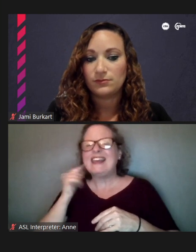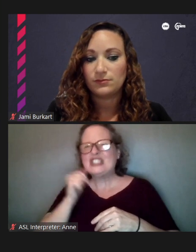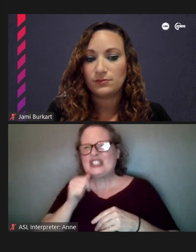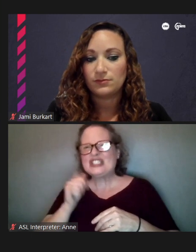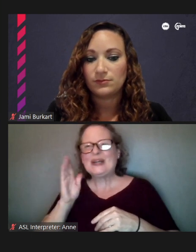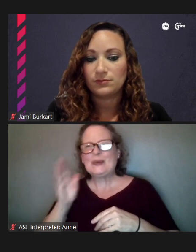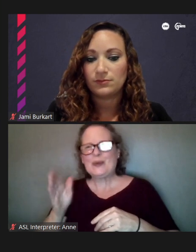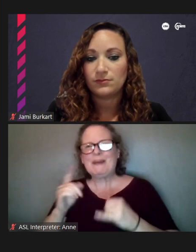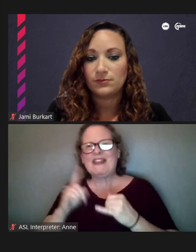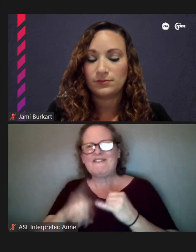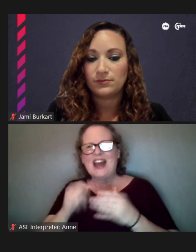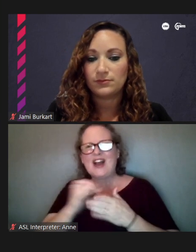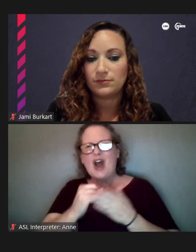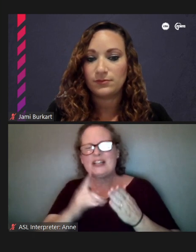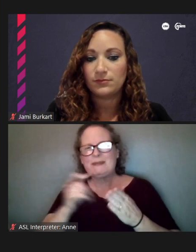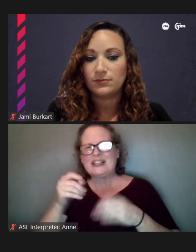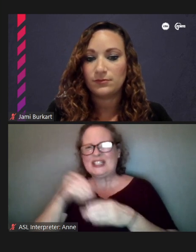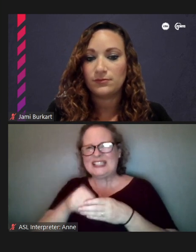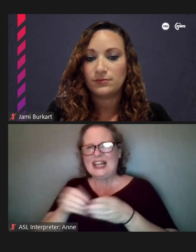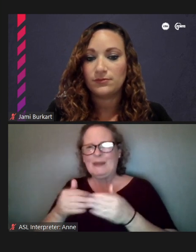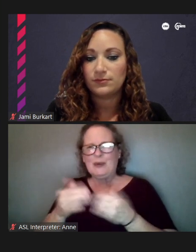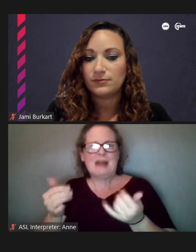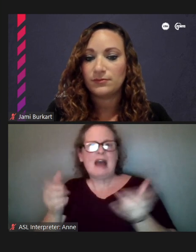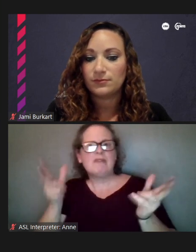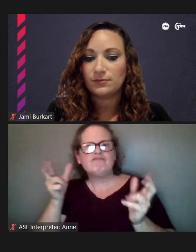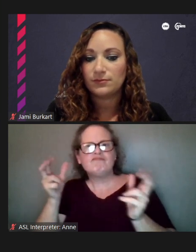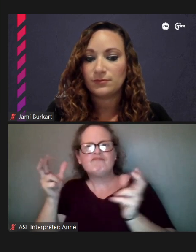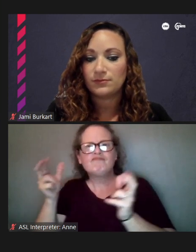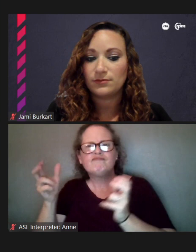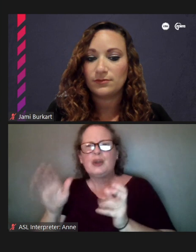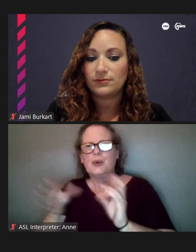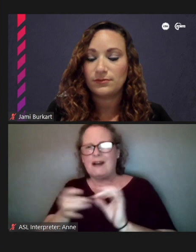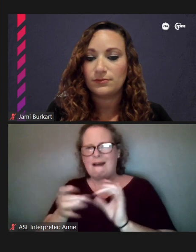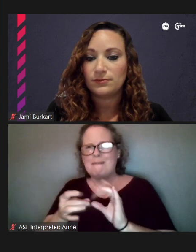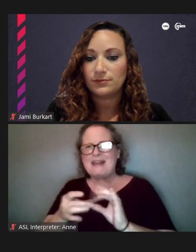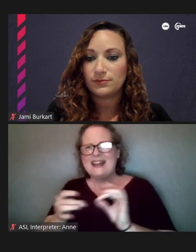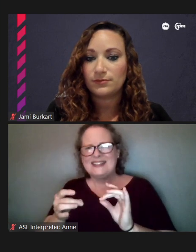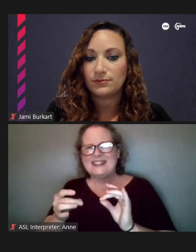final artist because she's in the room and she's listening and synthesizing what